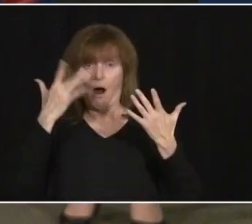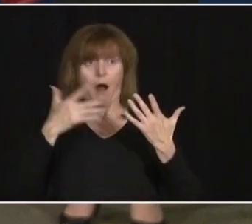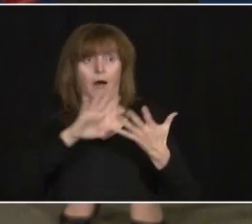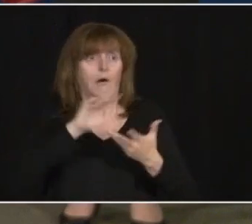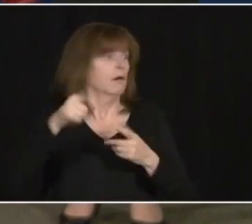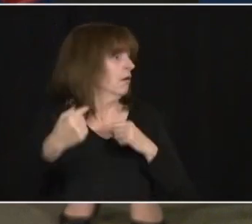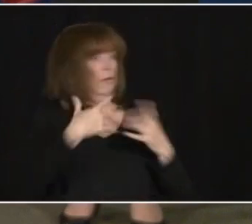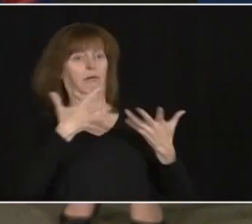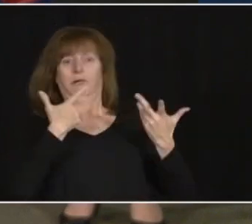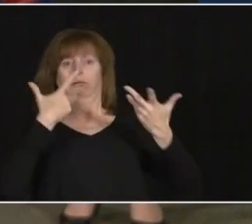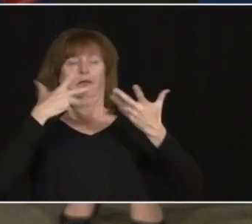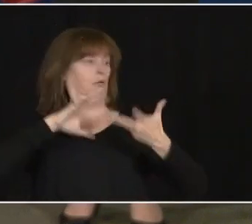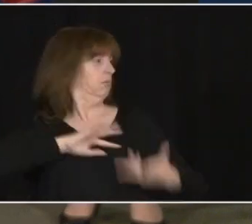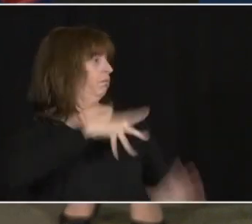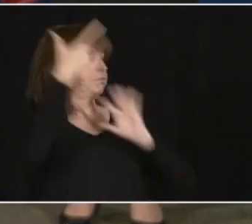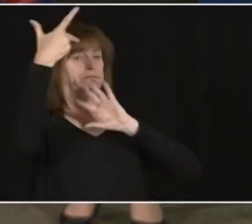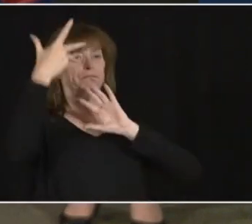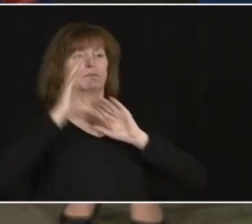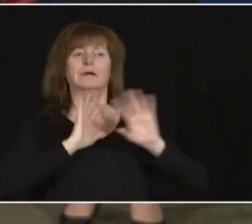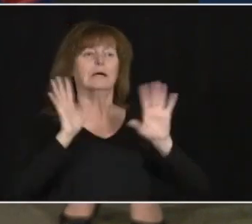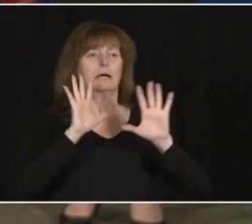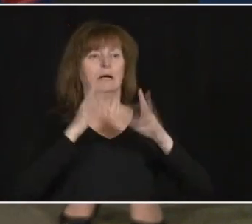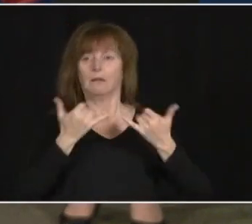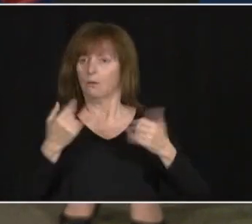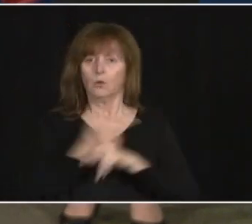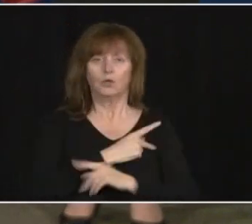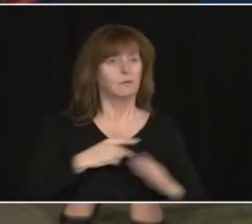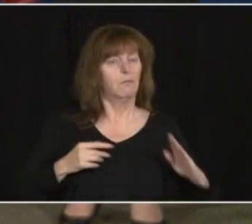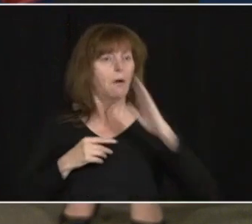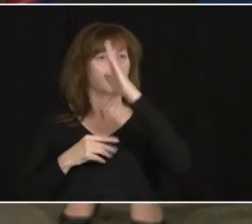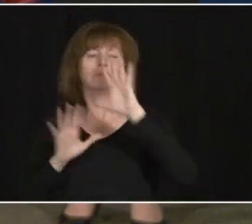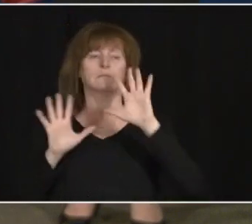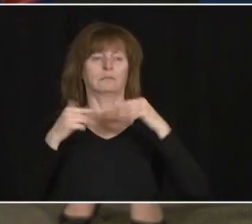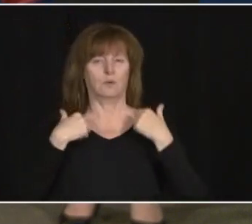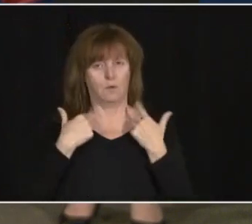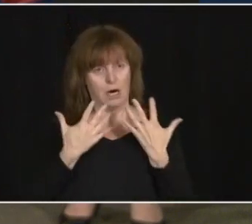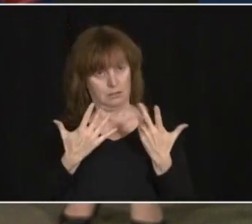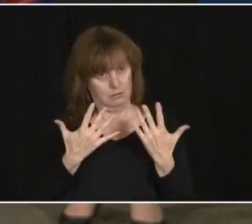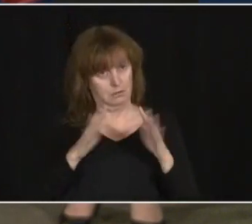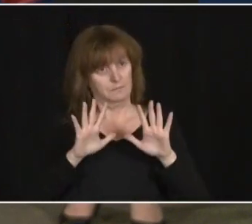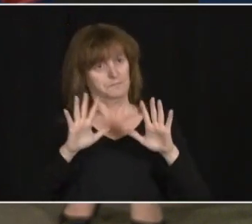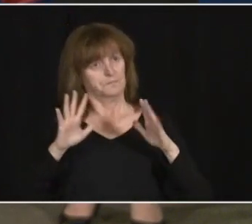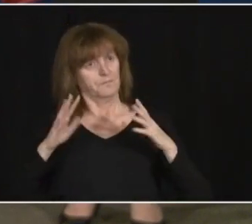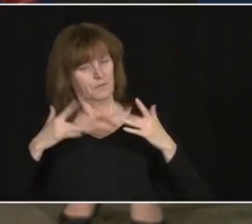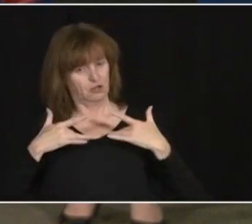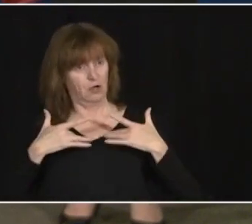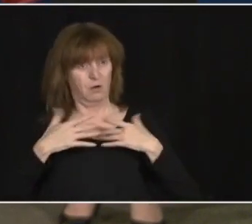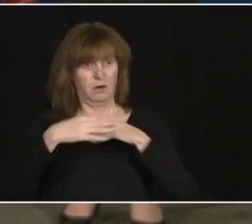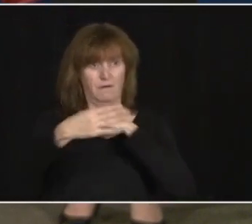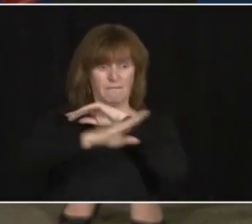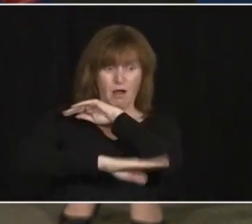It could come up with a second wave again. I'm very, very concerned about the fall and the flu season in the